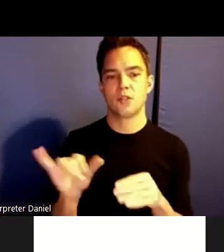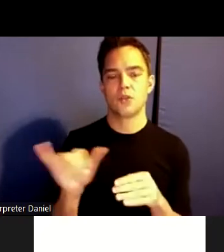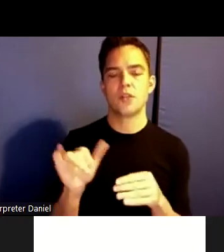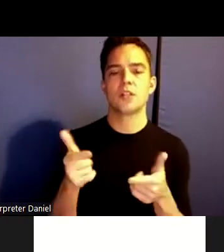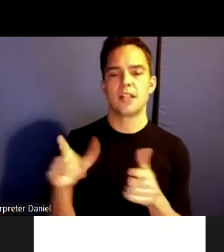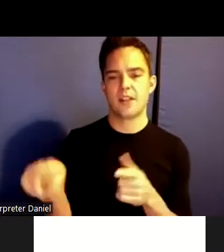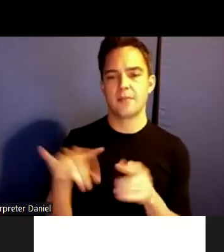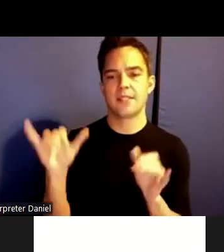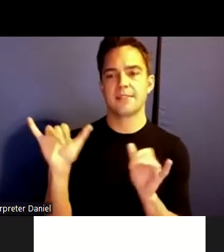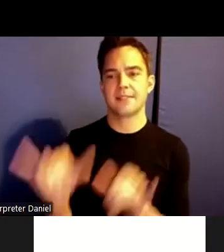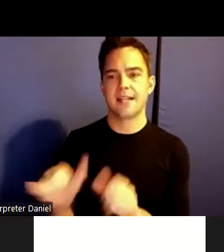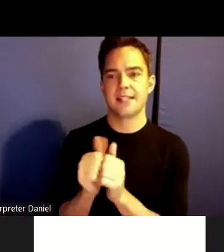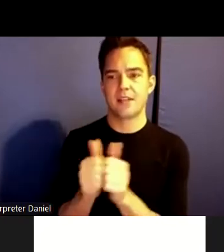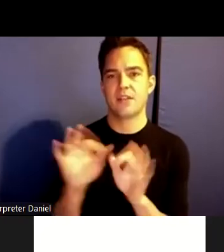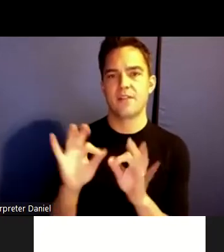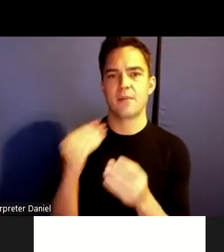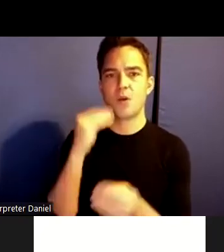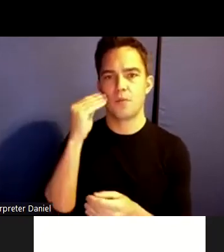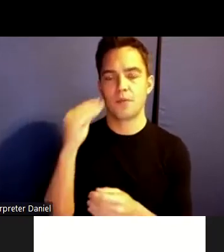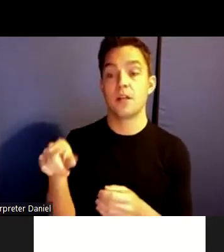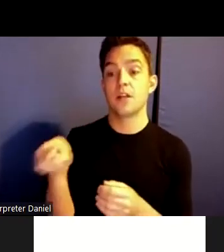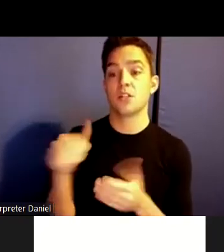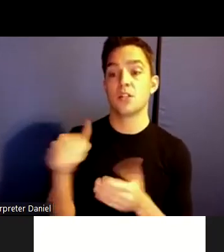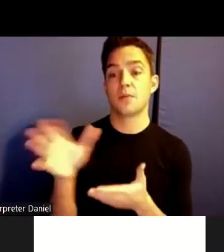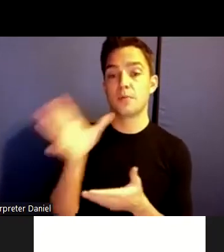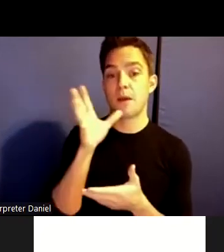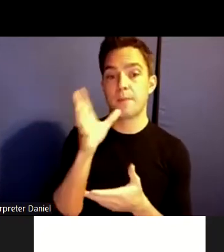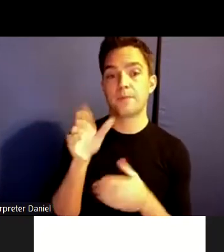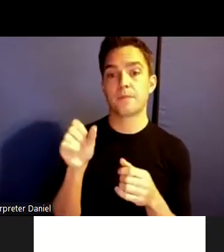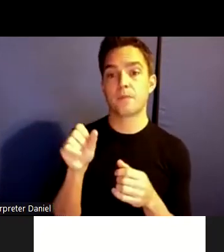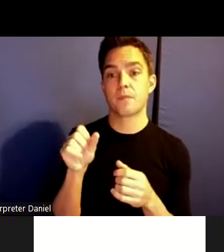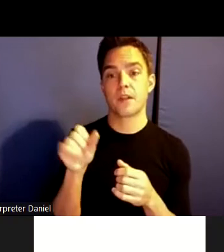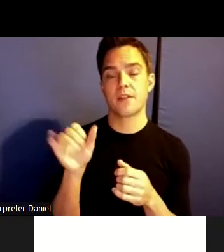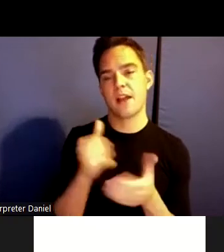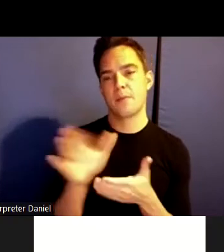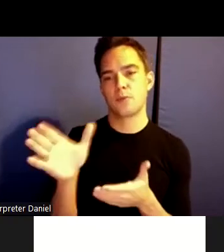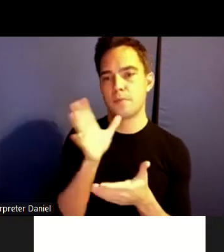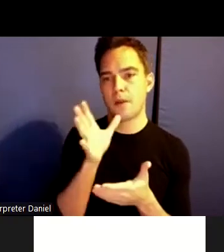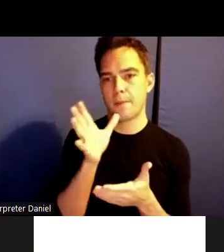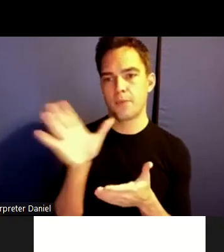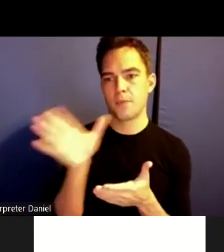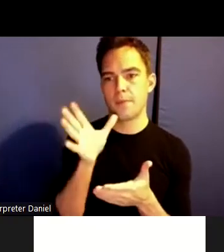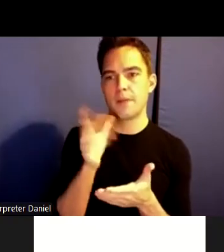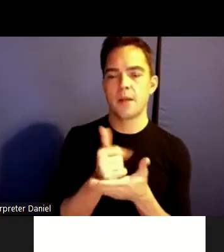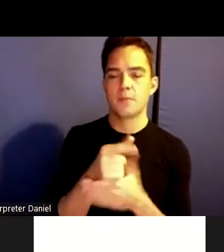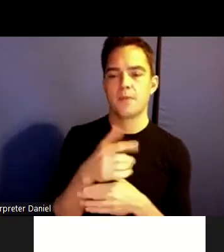their family home. She helped her mom to this helped her mom to feel like she was still the primary caregiver for her